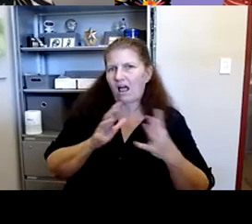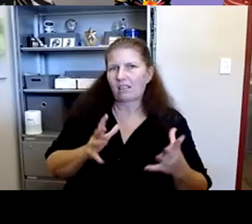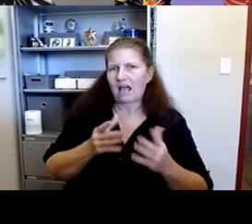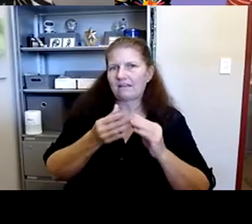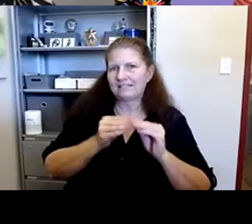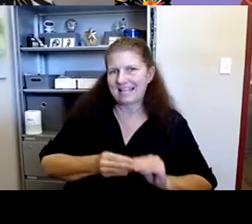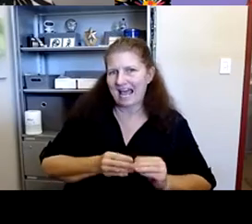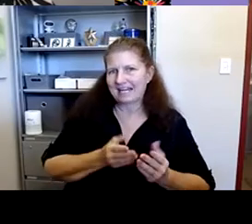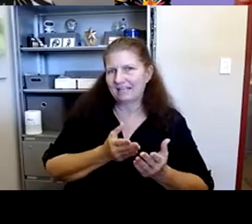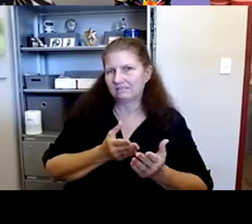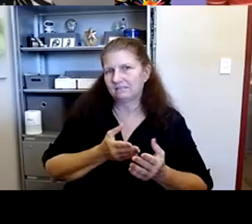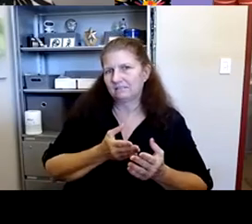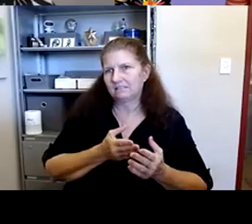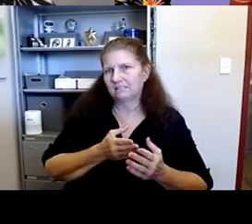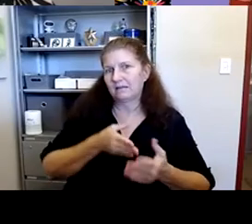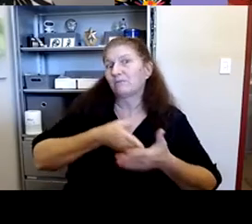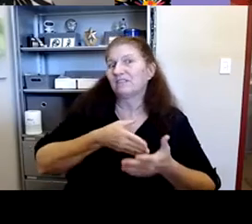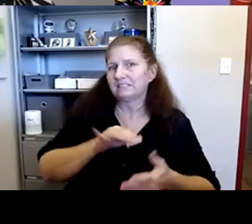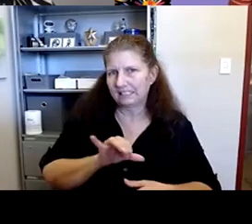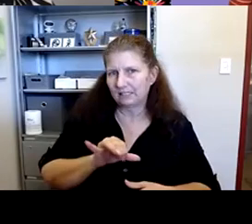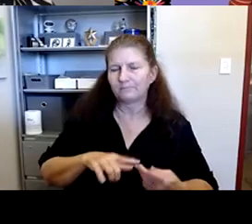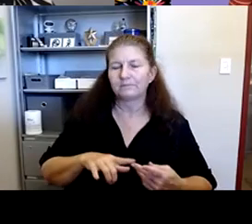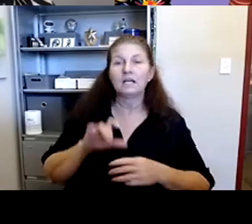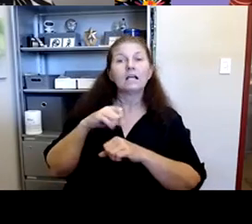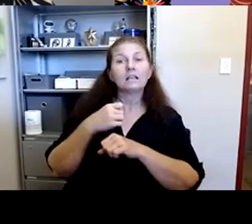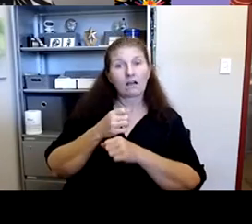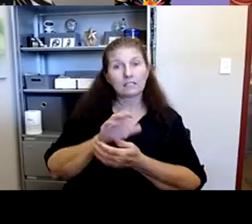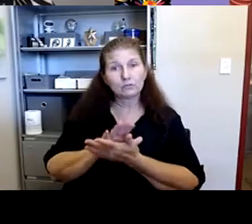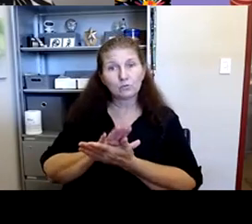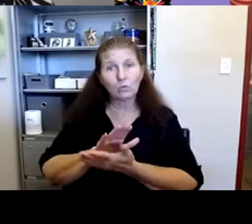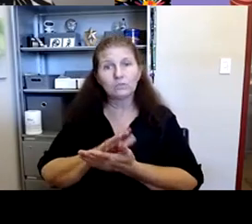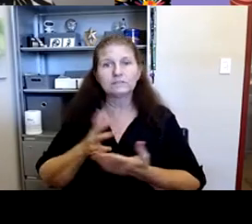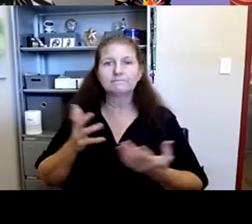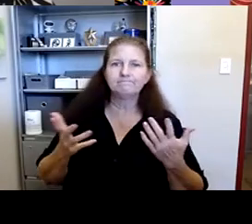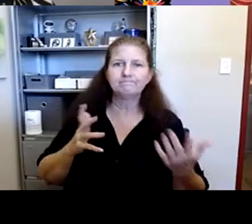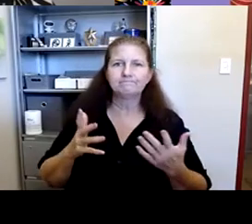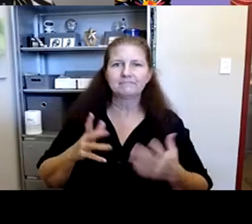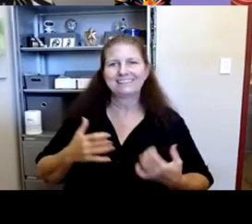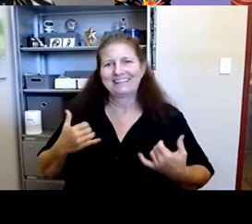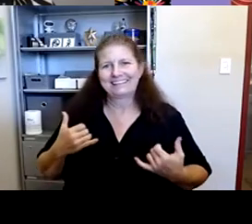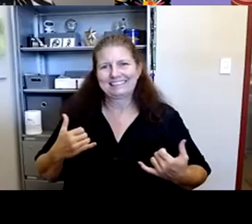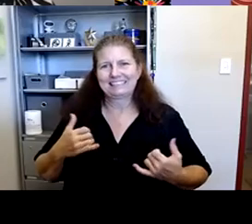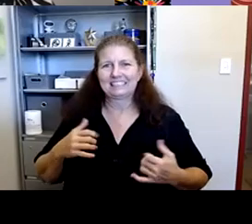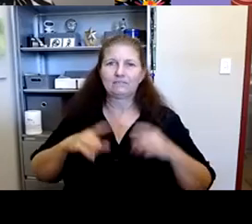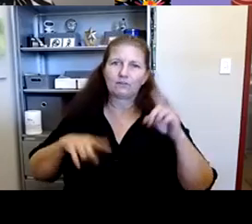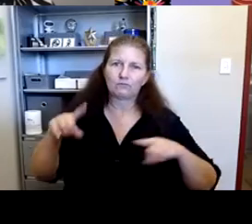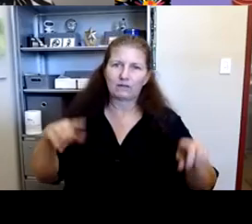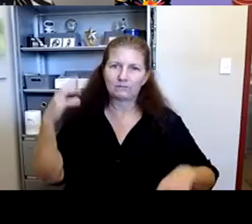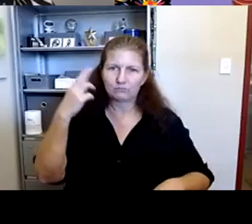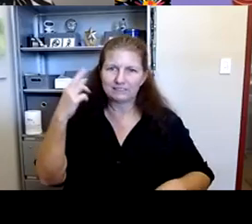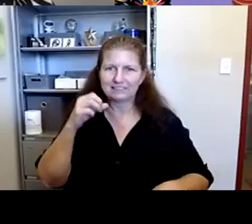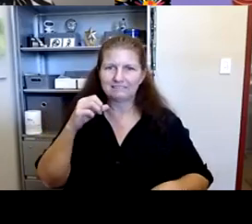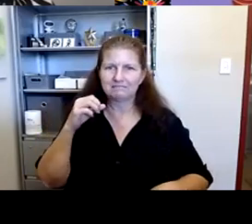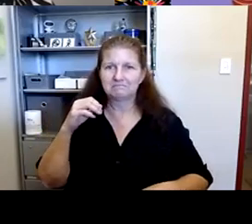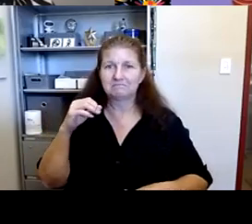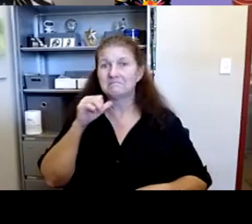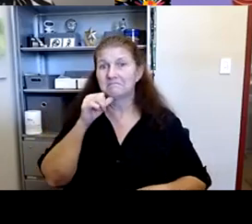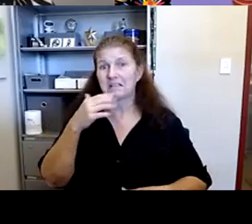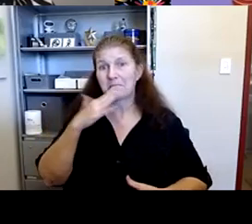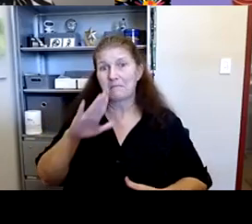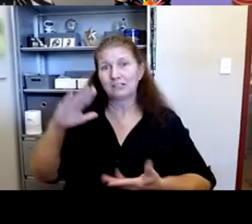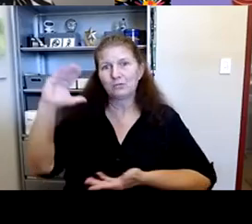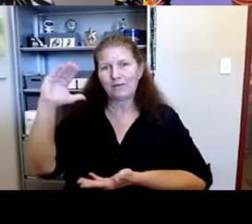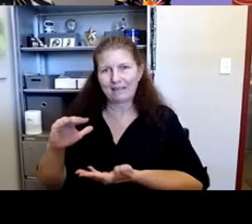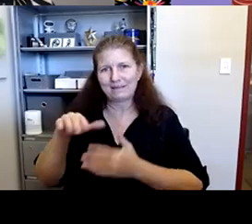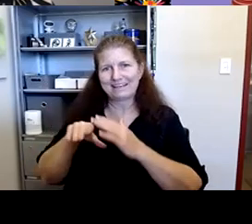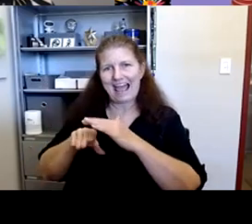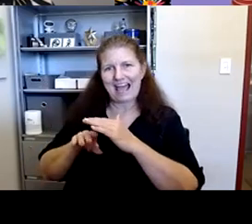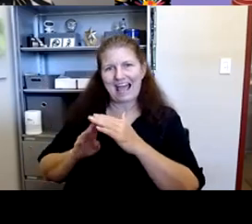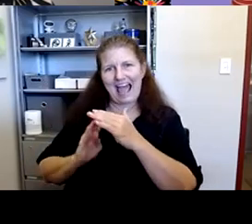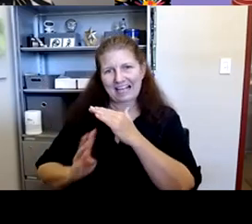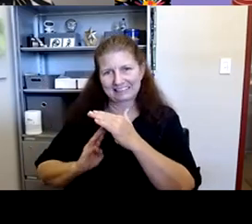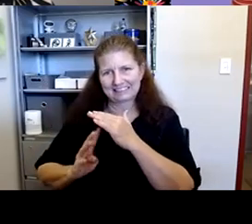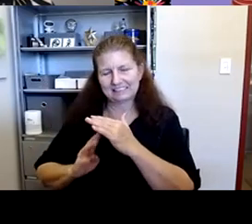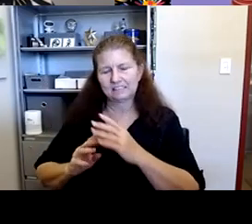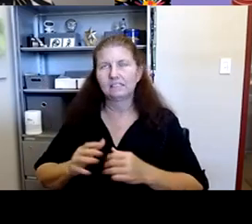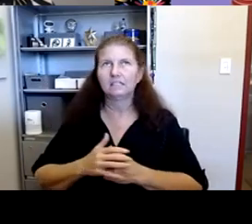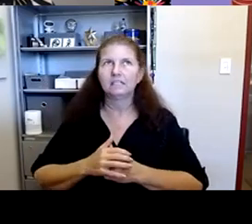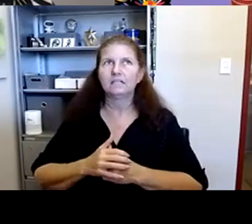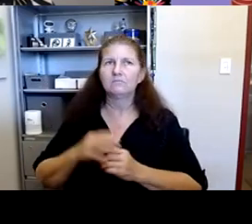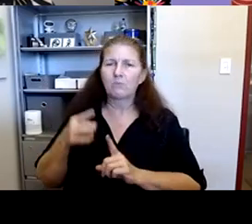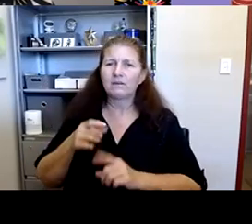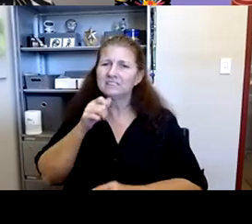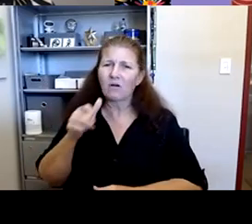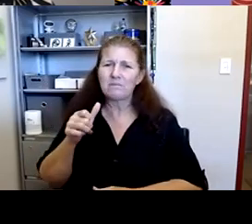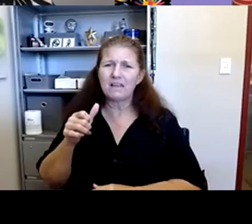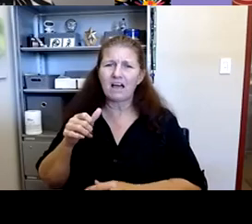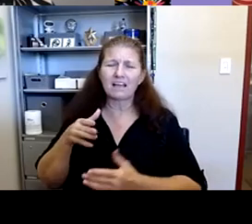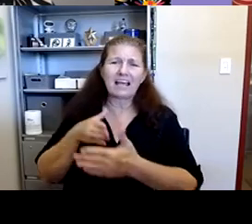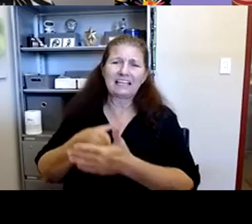Robyn Thomas: would be against it. Um locking schools, you know, these days, I think, for a variety of reasons. It's probably not so bad to have limited entry points for so many reasons. Um, so i'm not so opposed to that, although I think it's